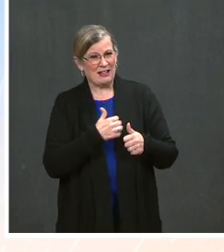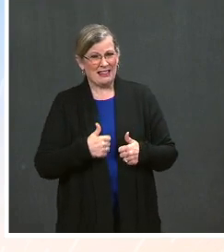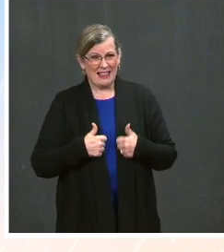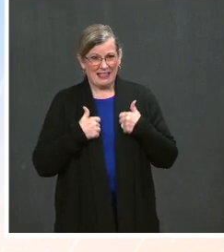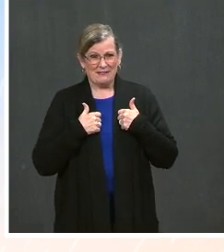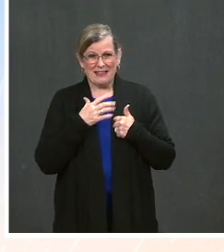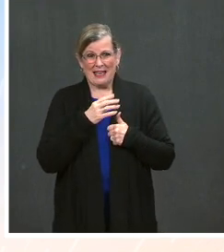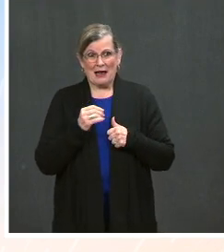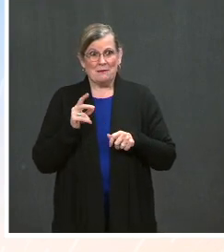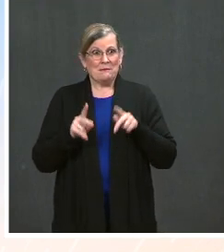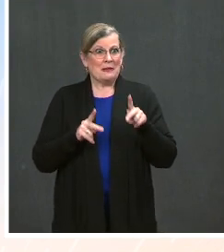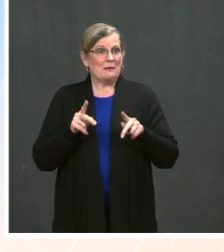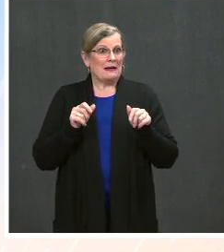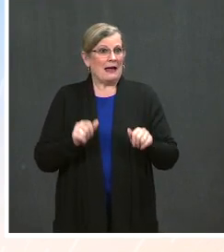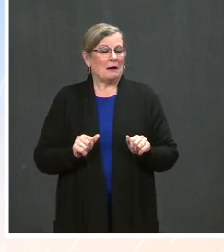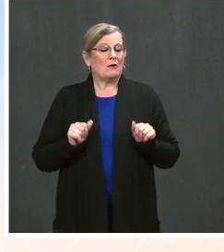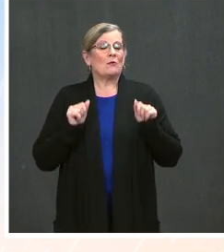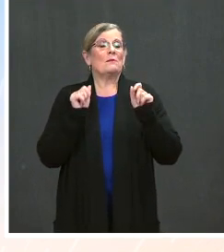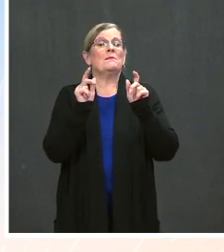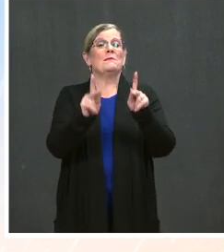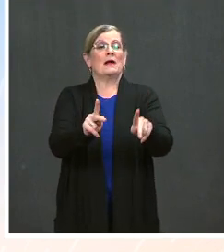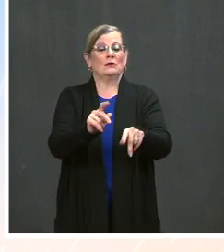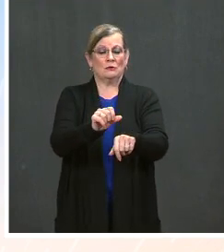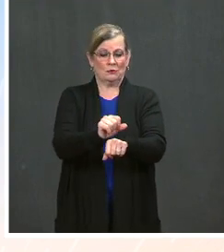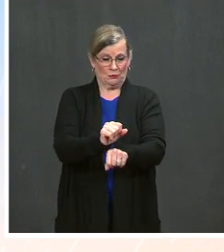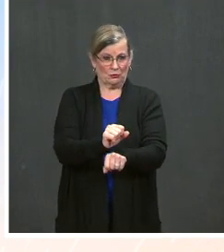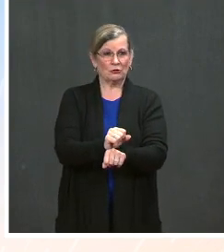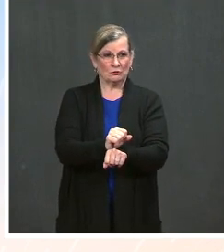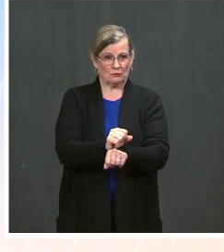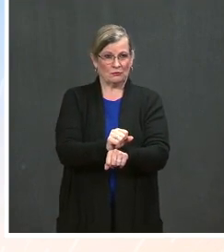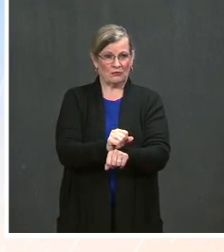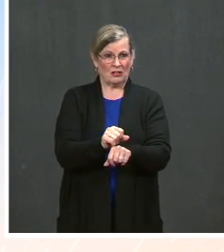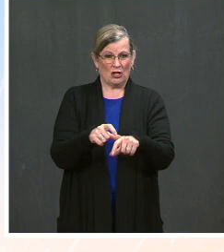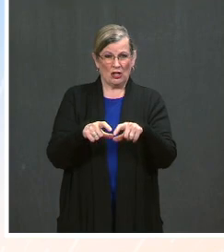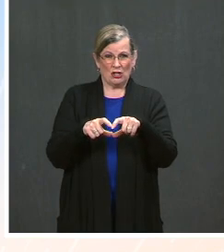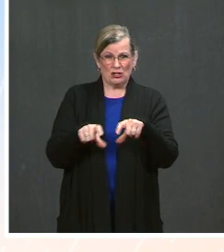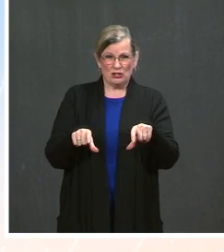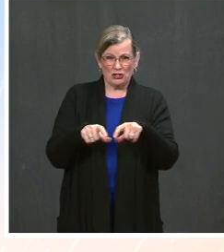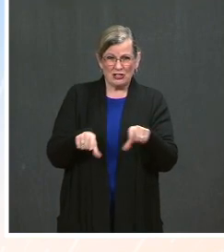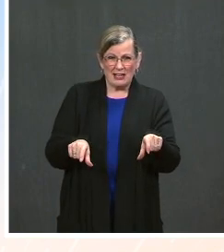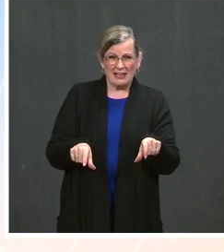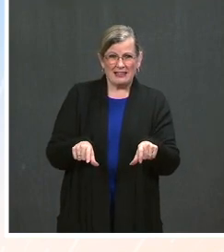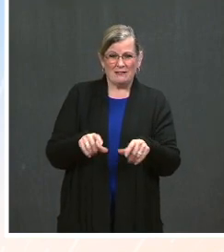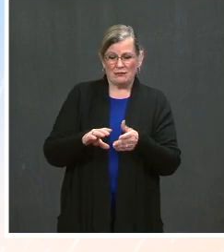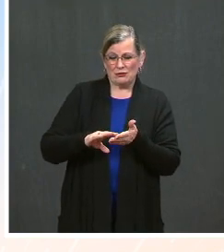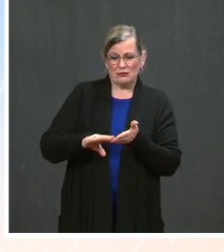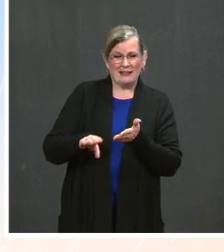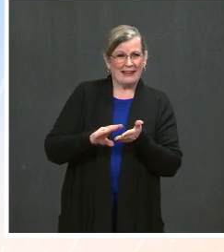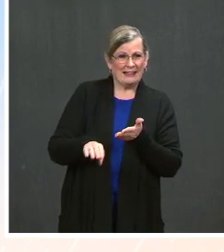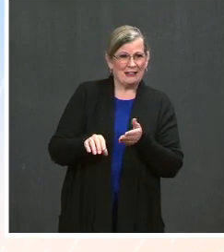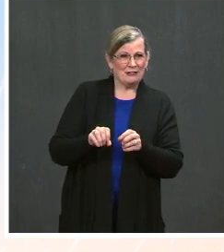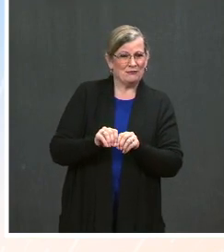Relief checks and expanded unemployment benefits are not only putting food on the table, they're also stimulating our local economy.